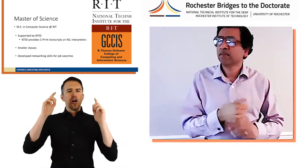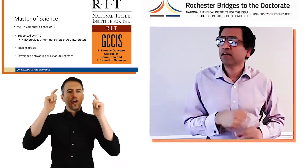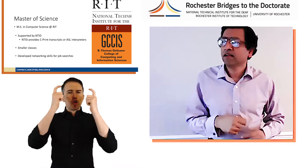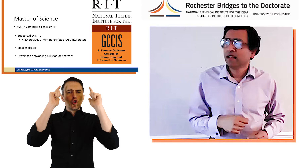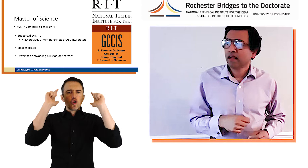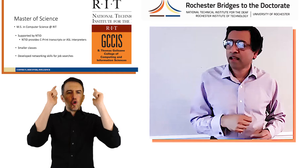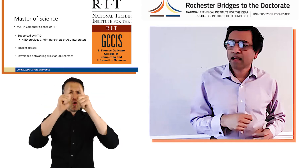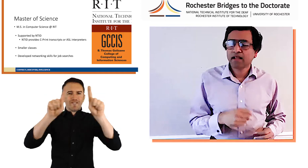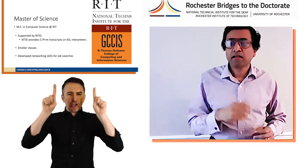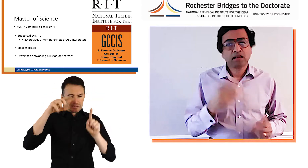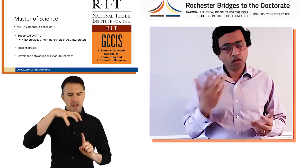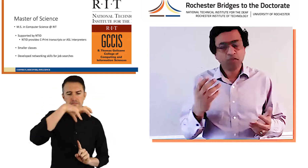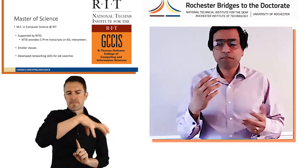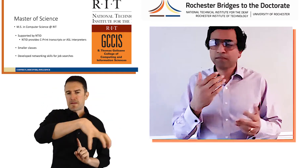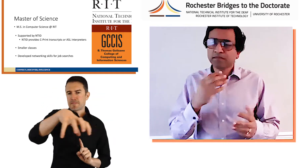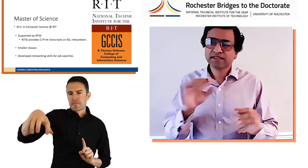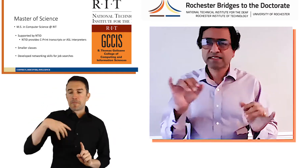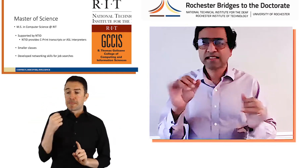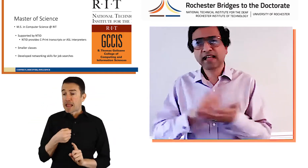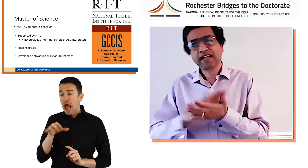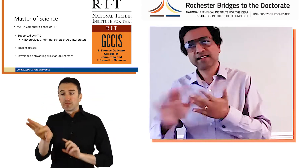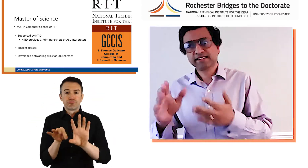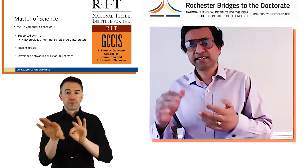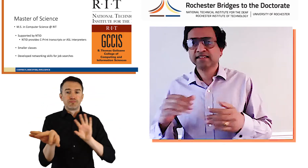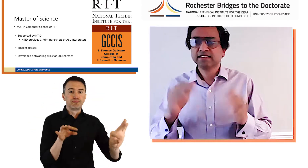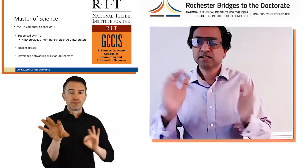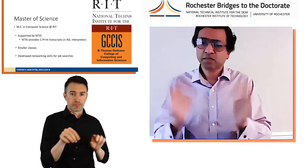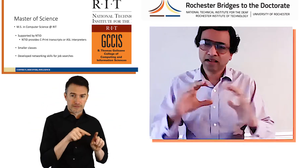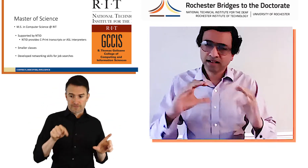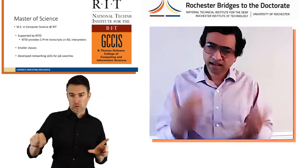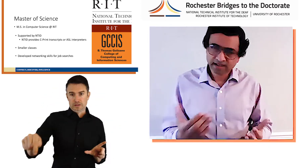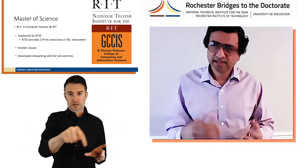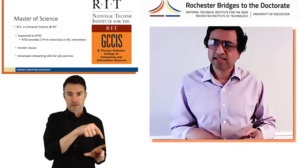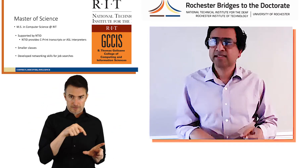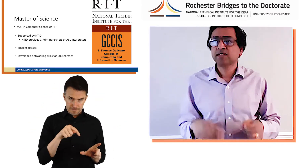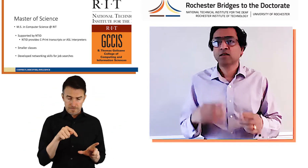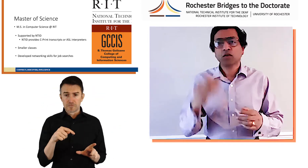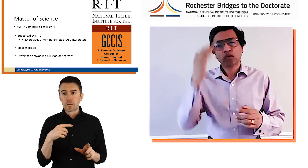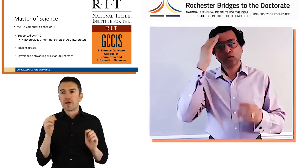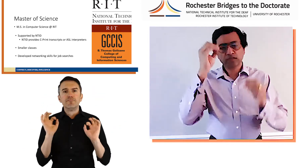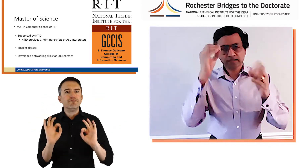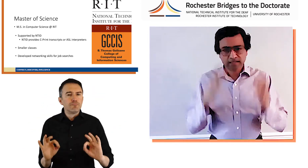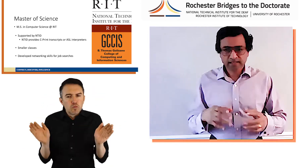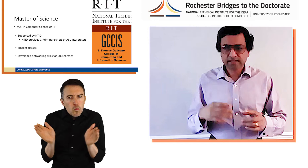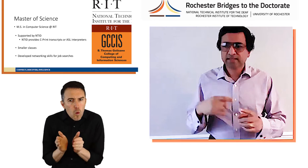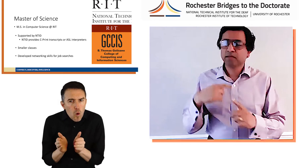The Golisano College of Computing and Information Sciences. And again, most of the classes were fairly small.